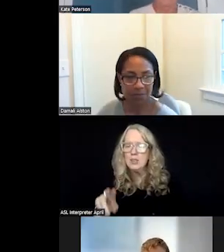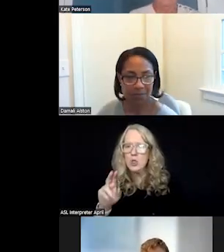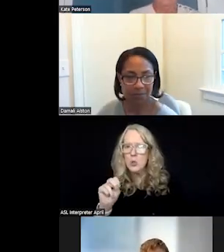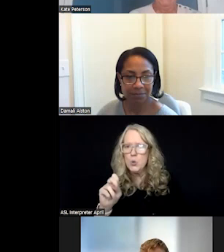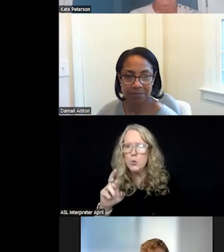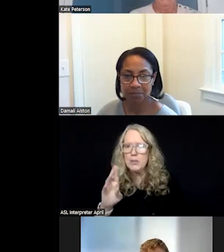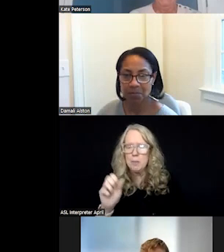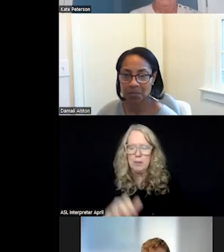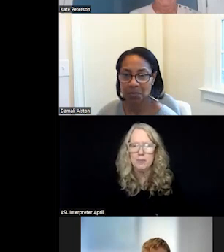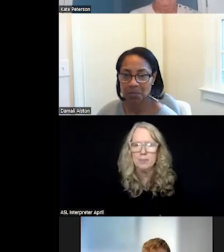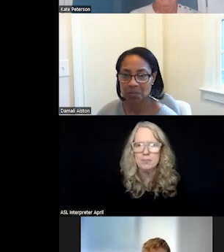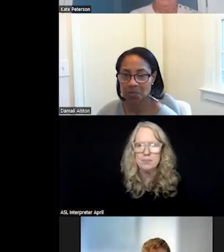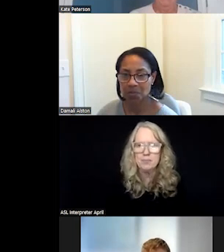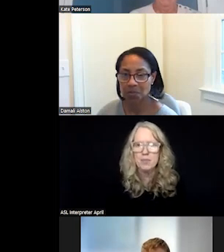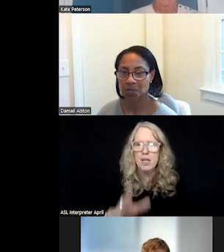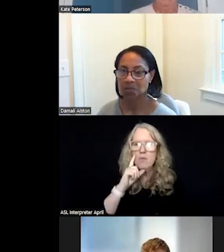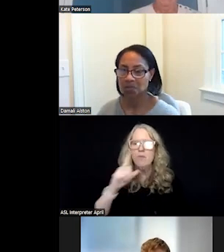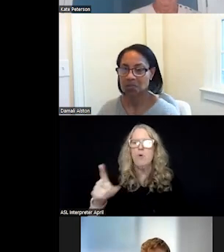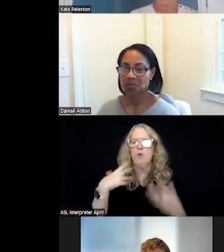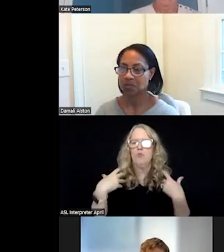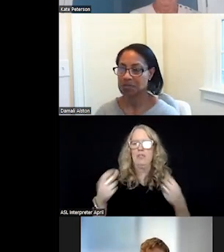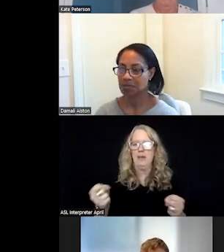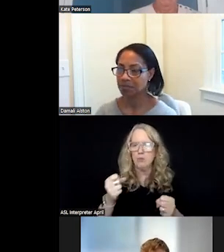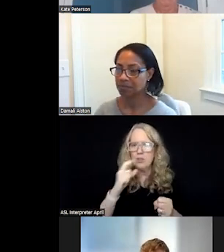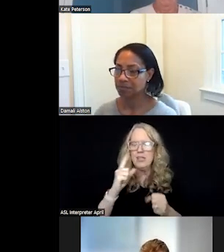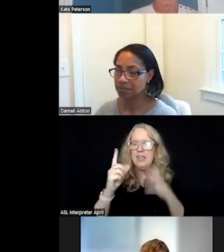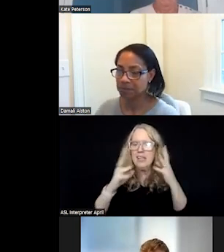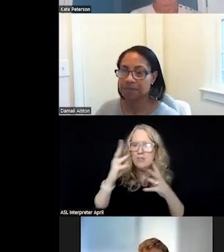CHIEF RECOVERY OFFICER FOR INNOVATIONS INC. WOULD LOVE TO HEAR